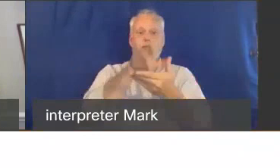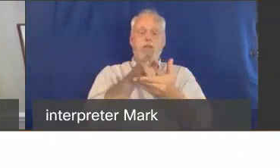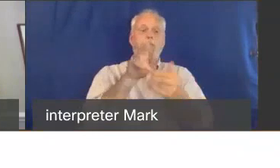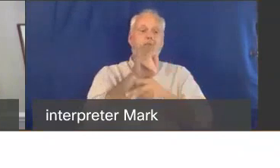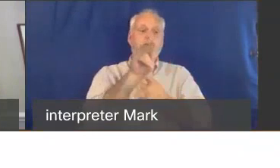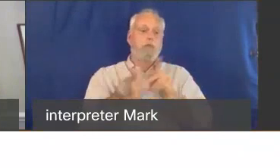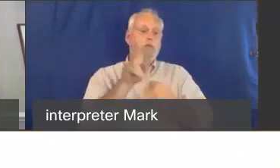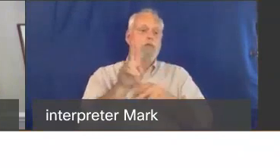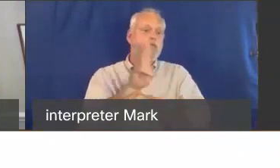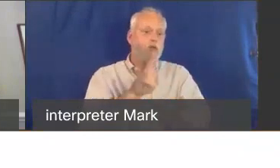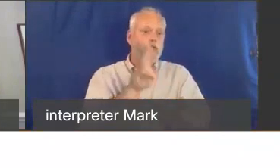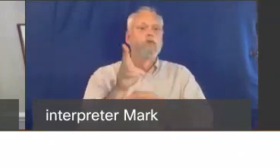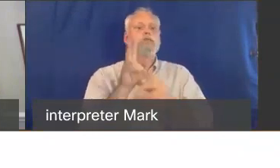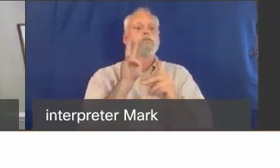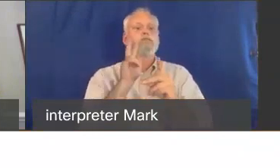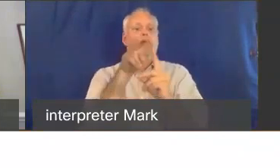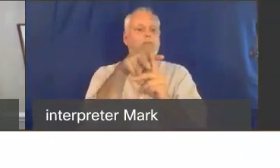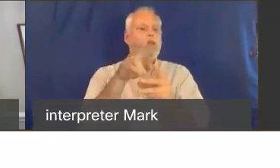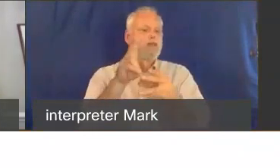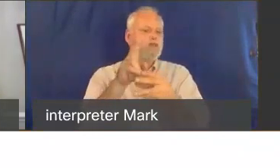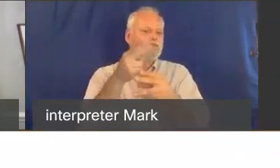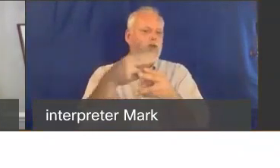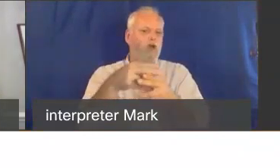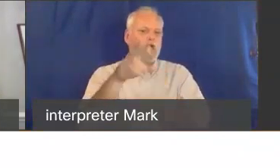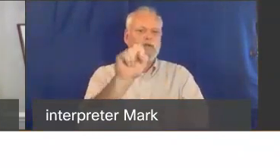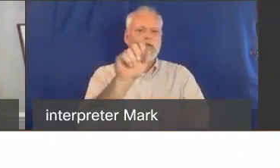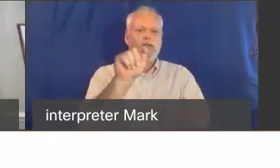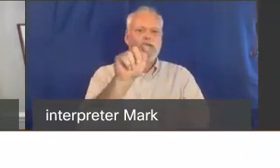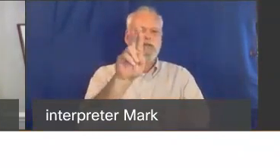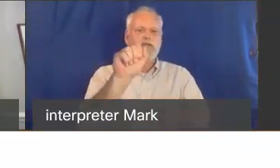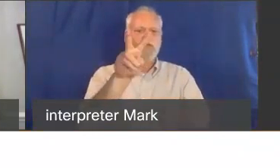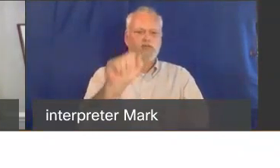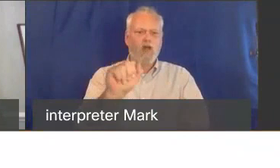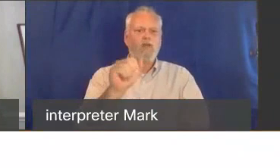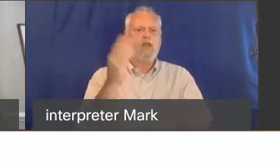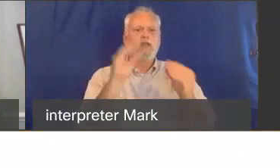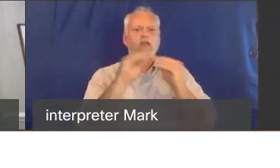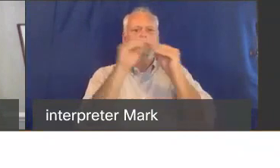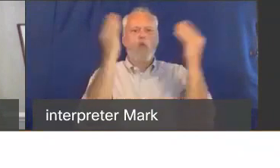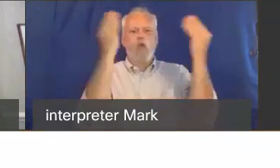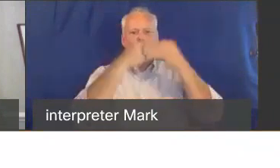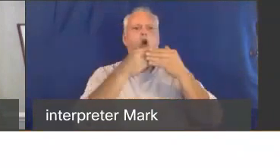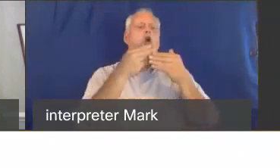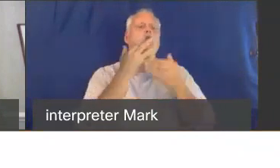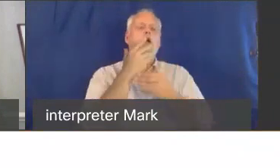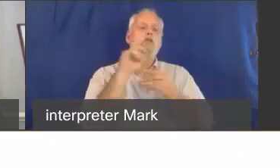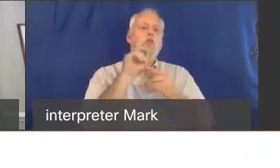The application called Strava, which illustrates on the darker colors where more people are bicycling and recording their trips.